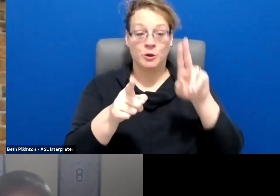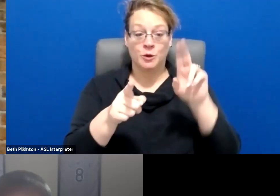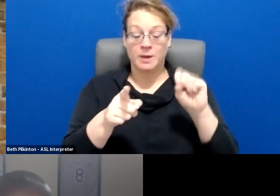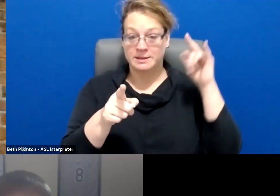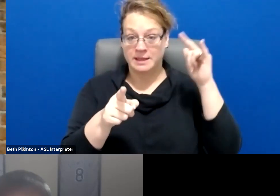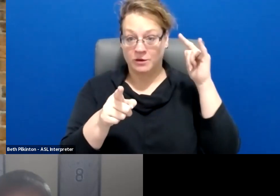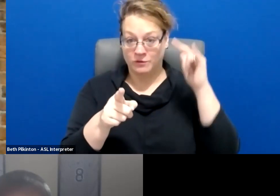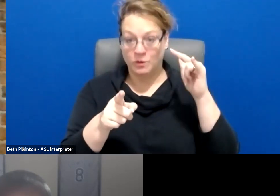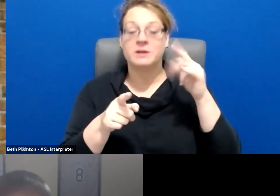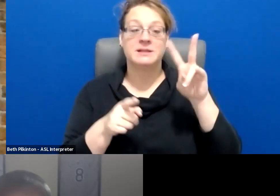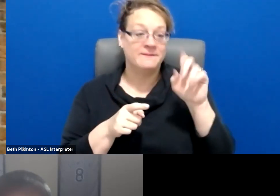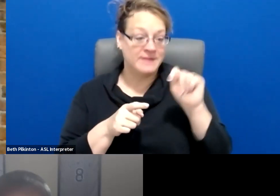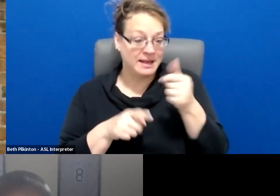David has been in the customer service/call center industry for 26 years.